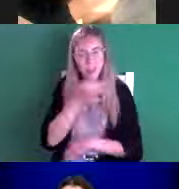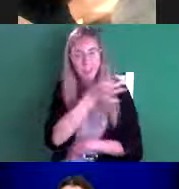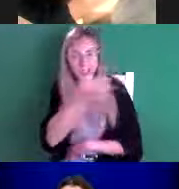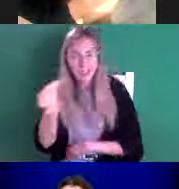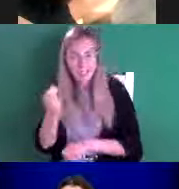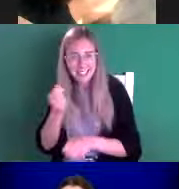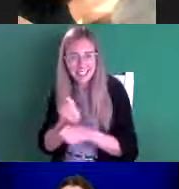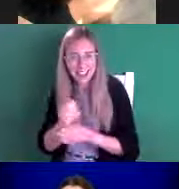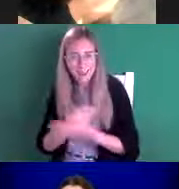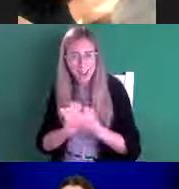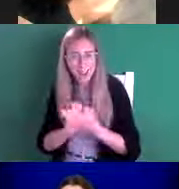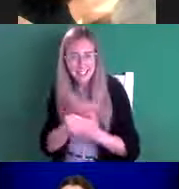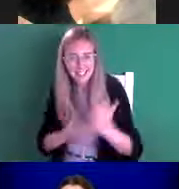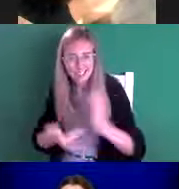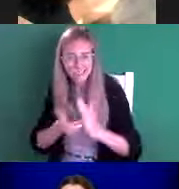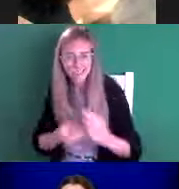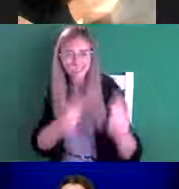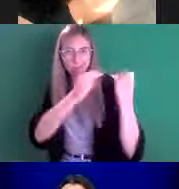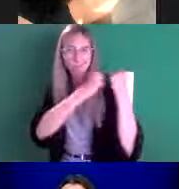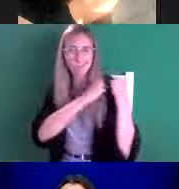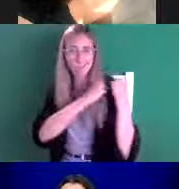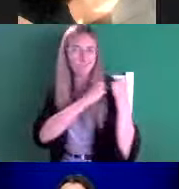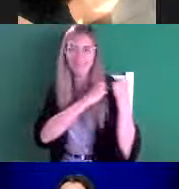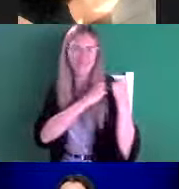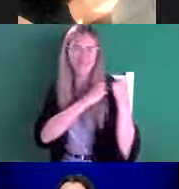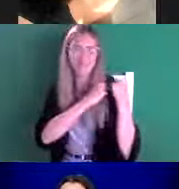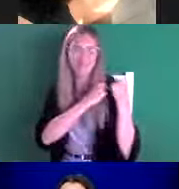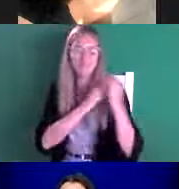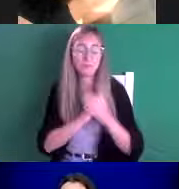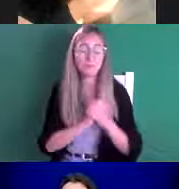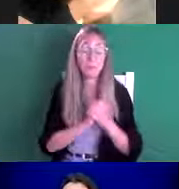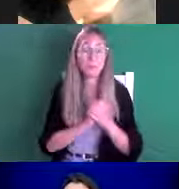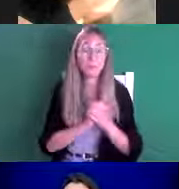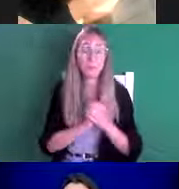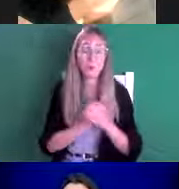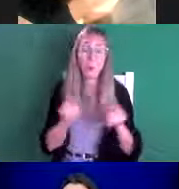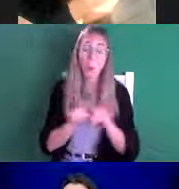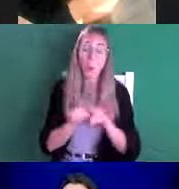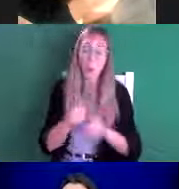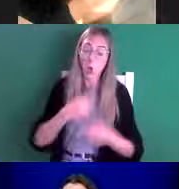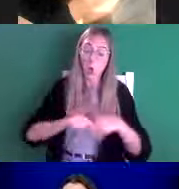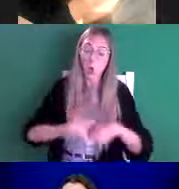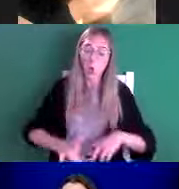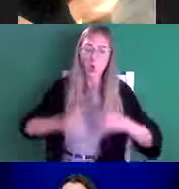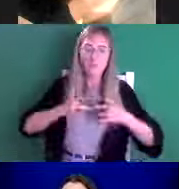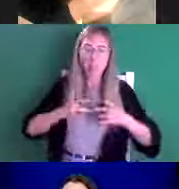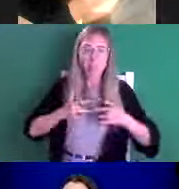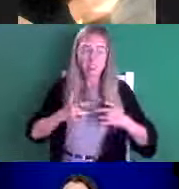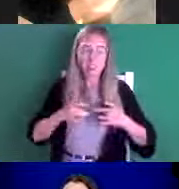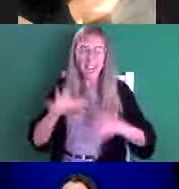and we also wanted to create a selection panel that we felt for in a broad range of expertise